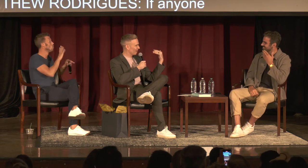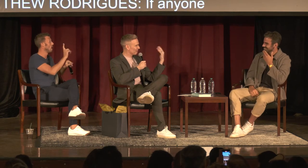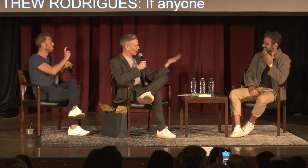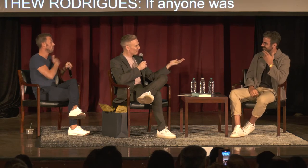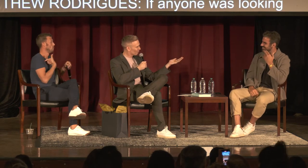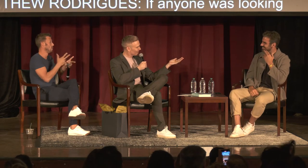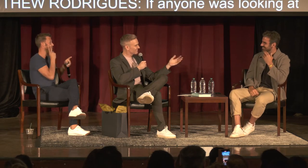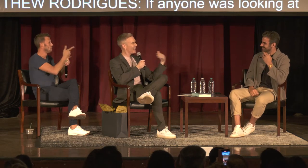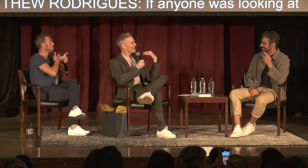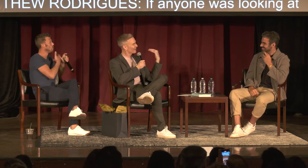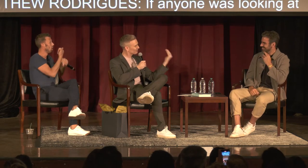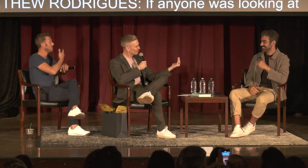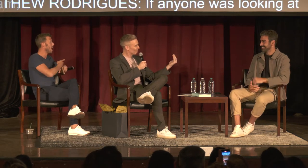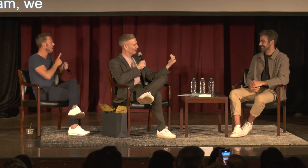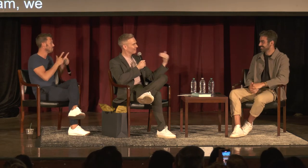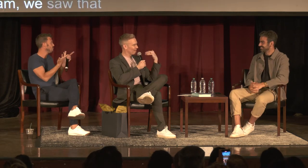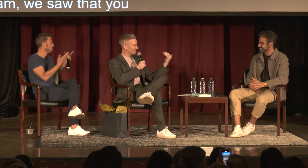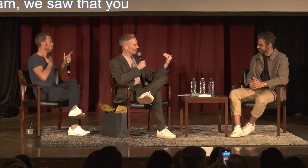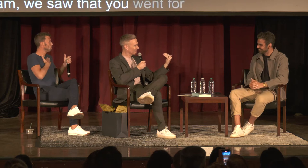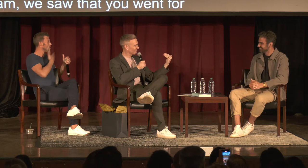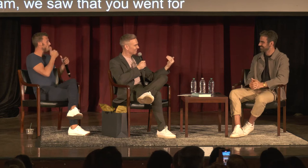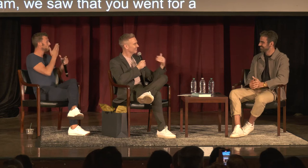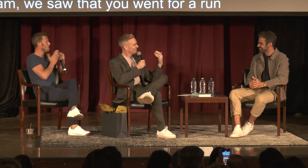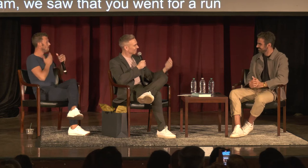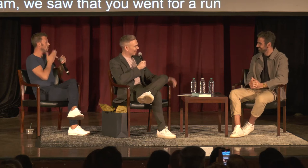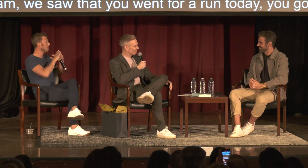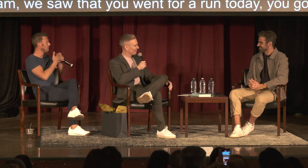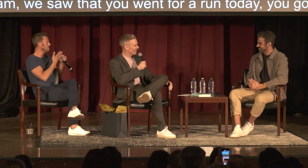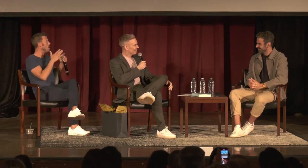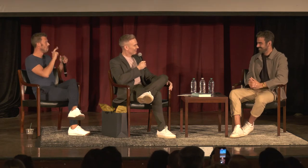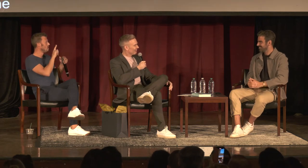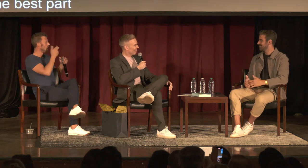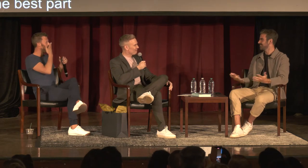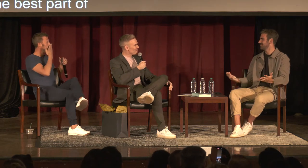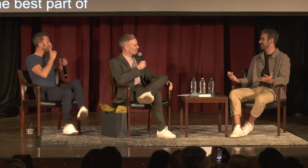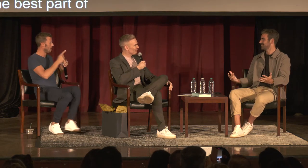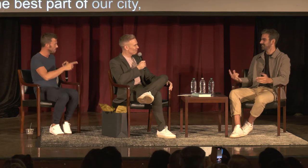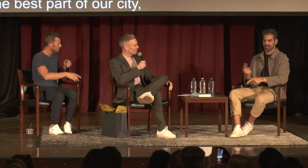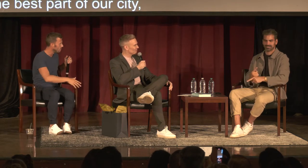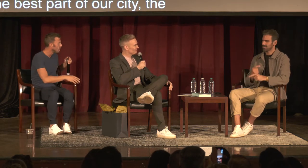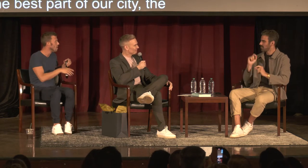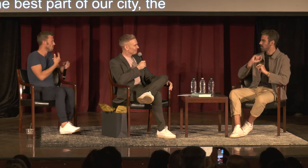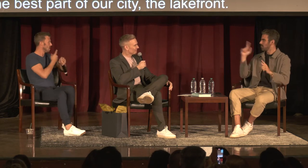we saw that you went for a run today. You got to enjoy the best part of our city, the Lakefront. We hope you-